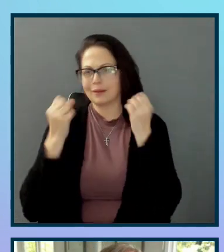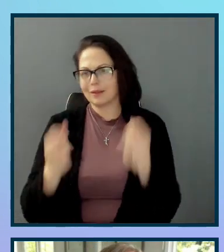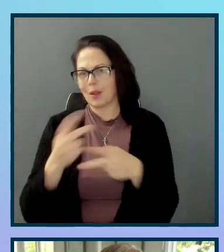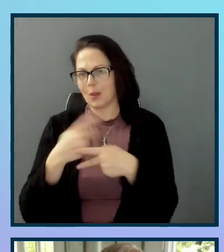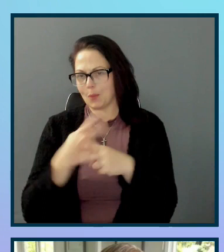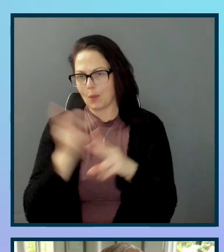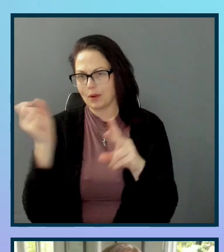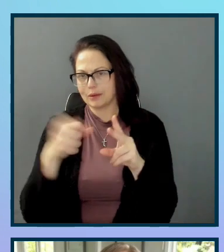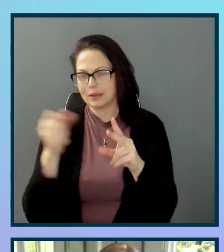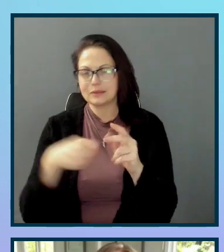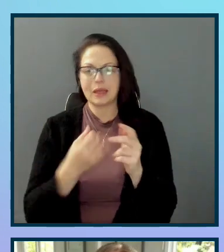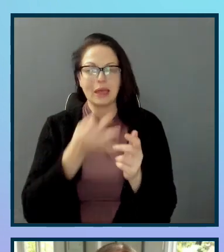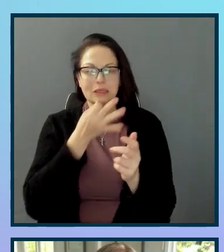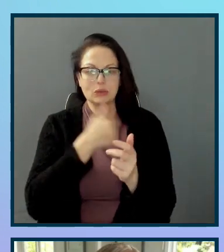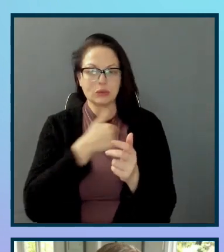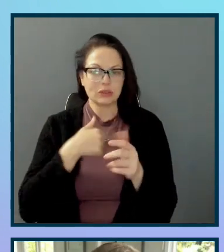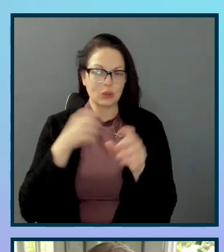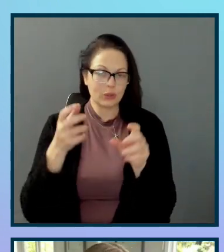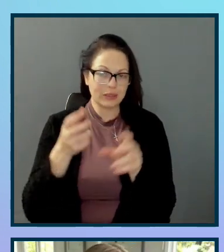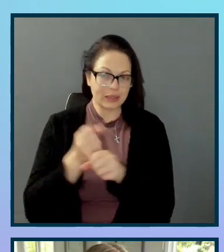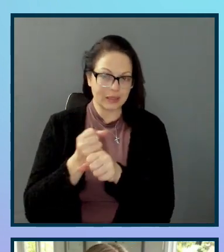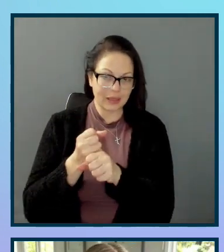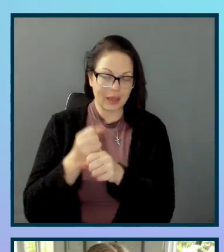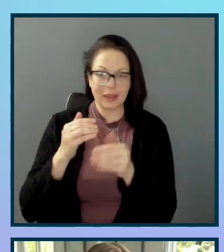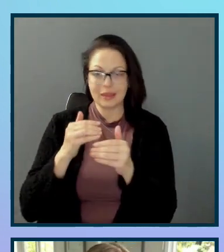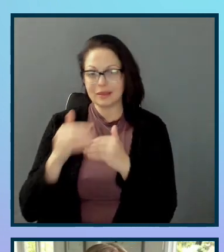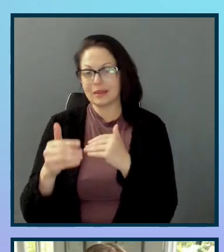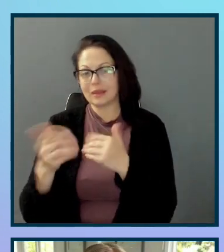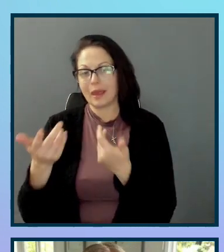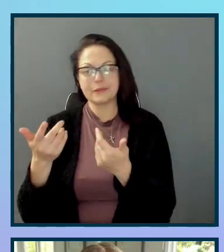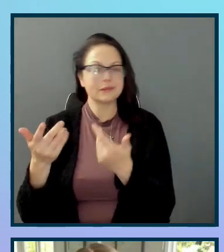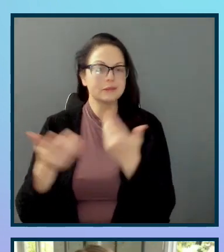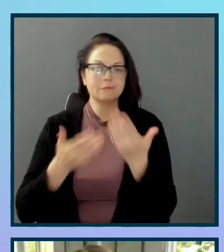as soon as we can get the next episode of this franchise out the door.